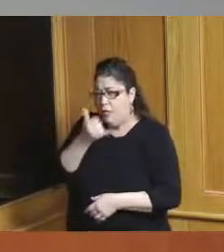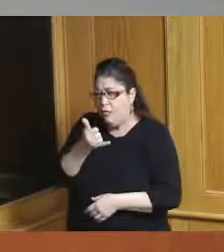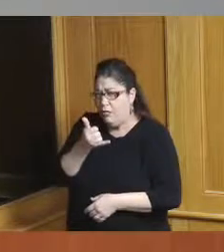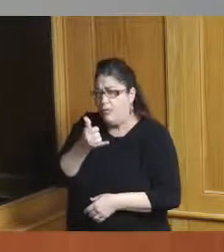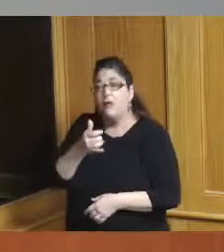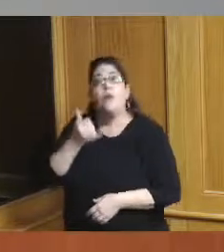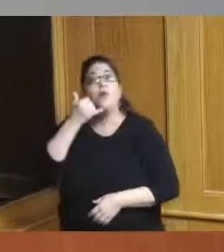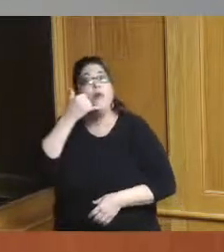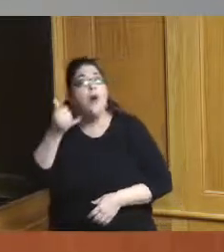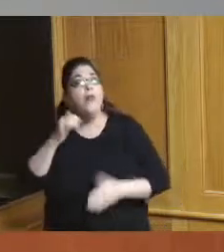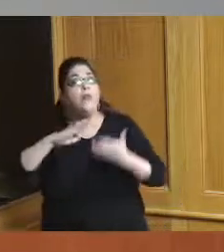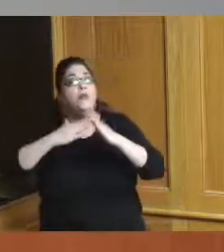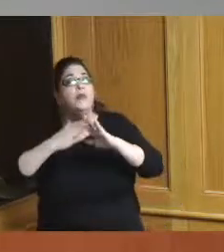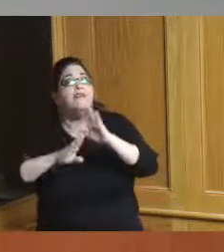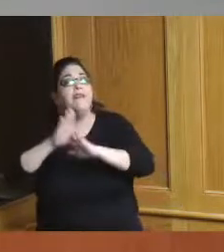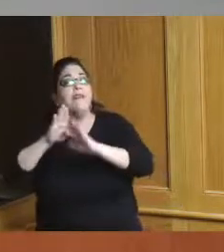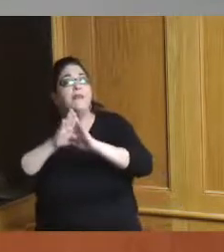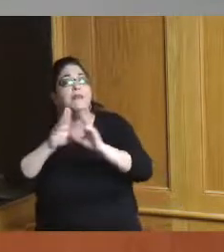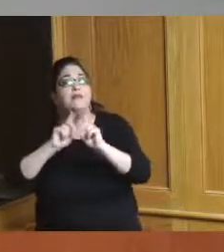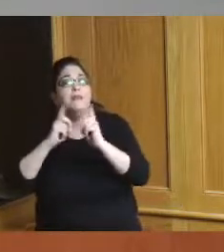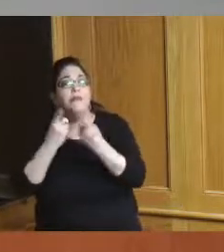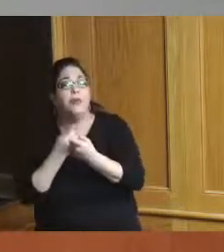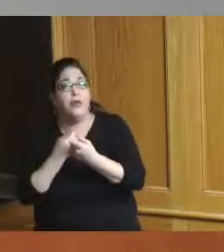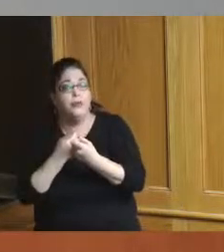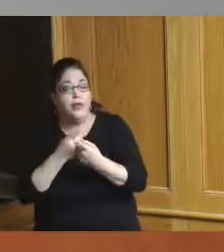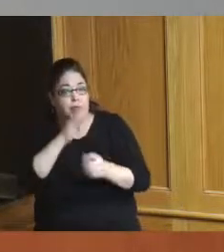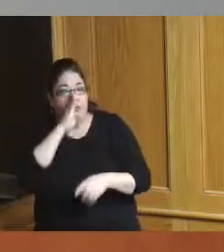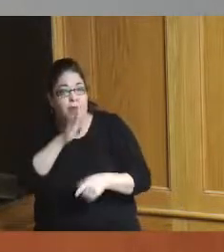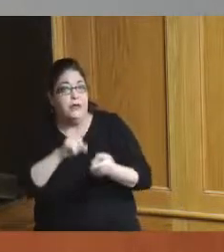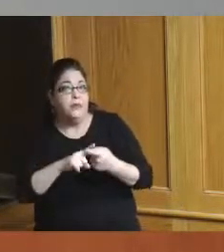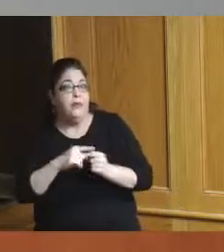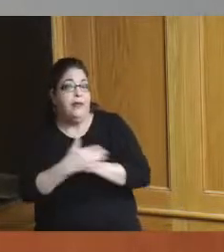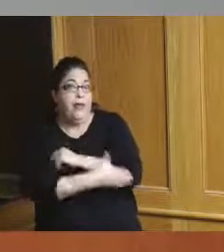Development department yes okay yeah they call directly to the county for that that's correct